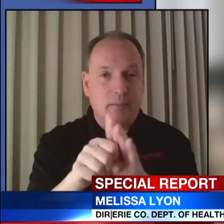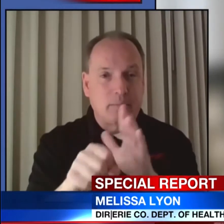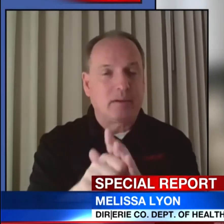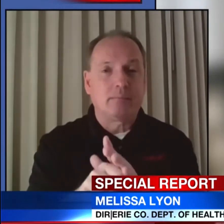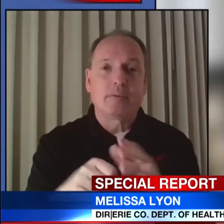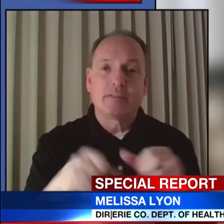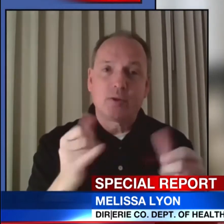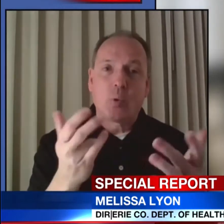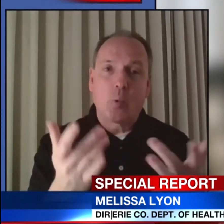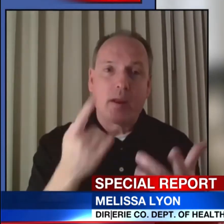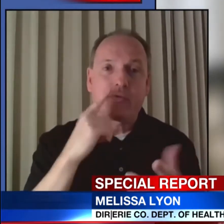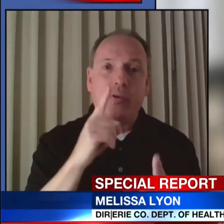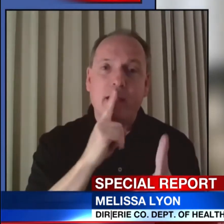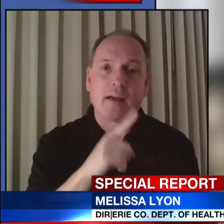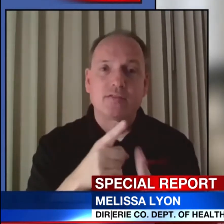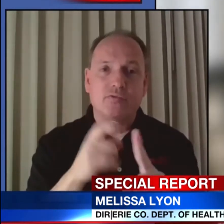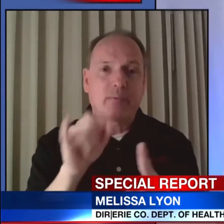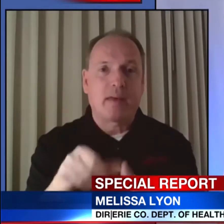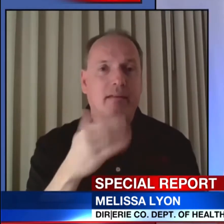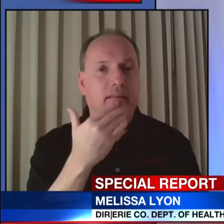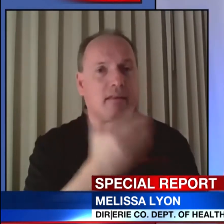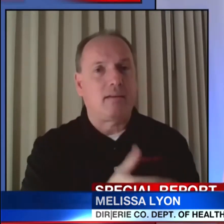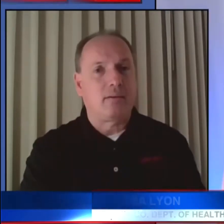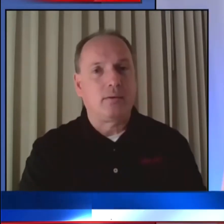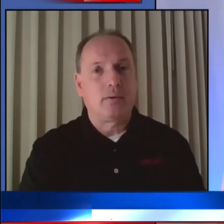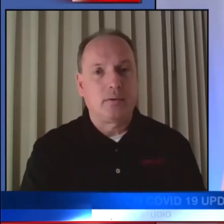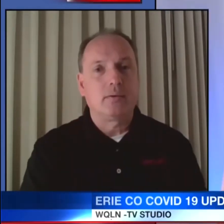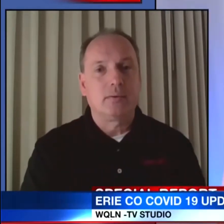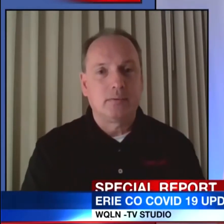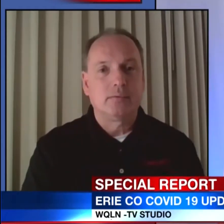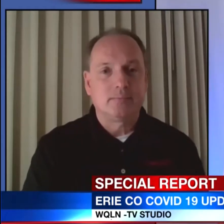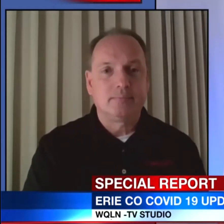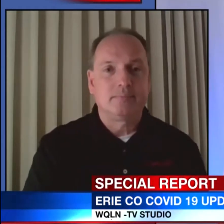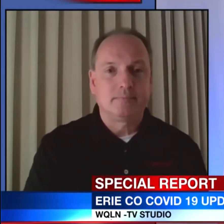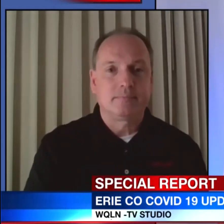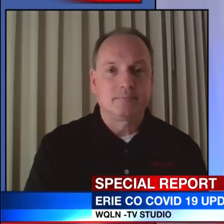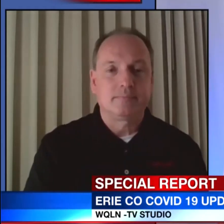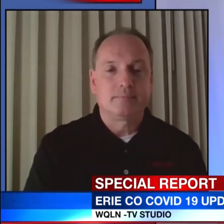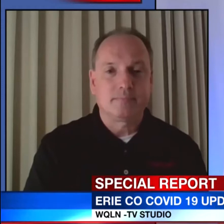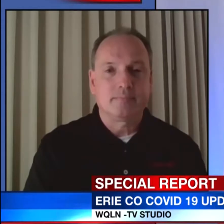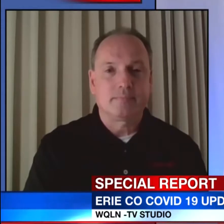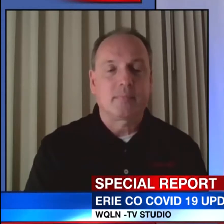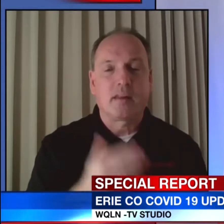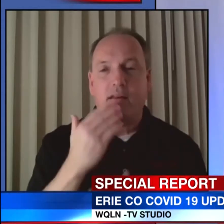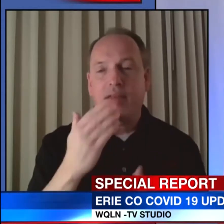I DON'T KNOW THE TIME, IF IT IS RANDOM SAMPLING, OR WHAT KIND OF SAMPLING. WE ARE STILL OUT WITH ANSWERS ON THAT.